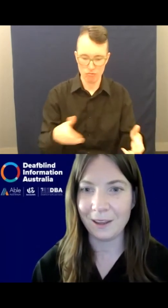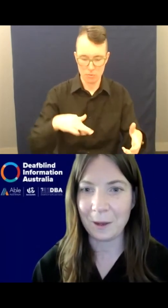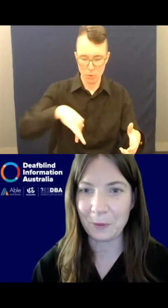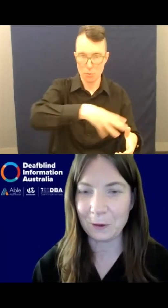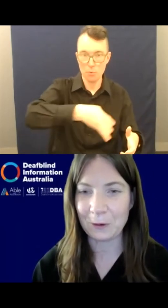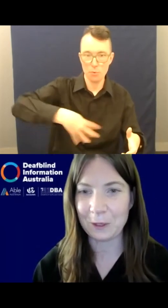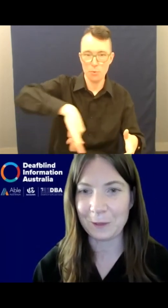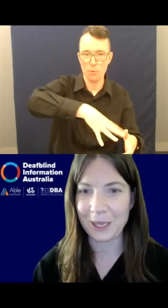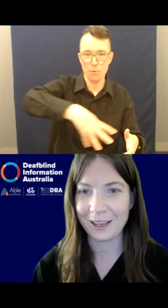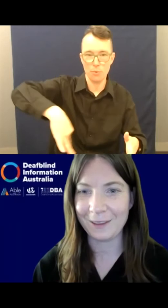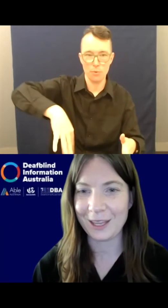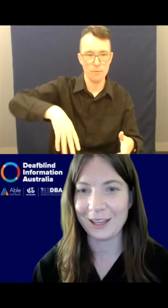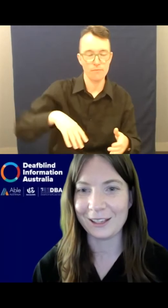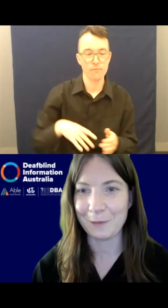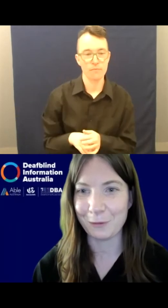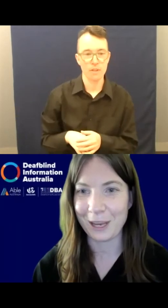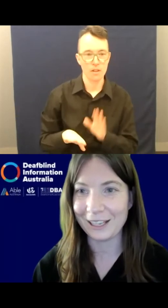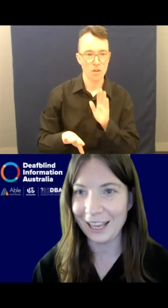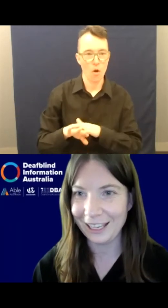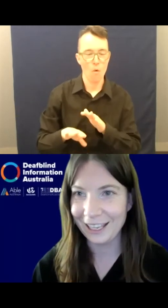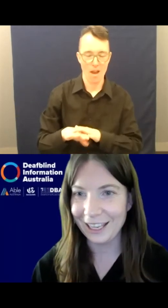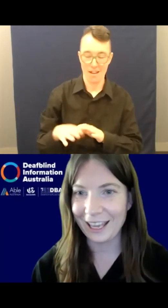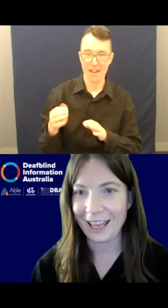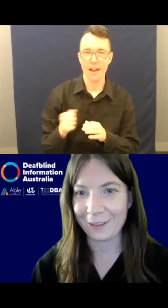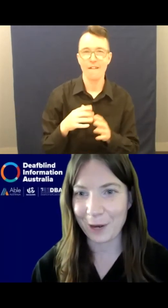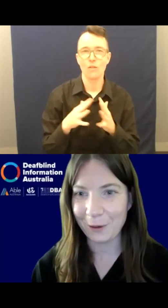board with a big big lump of wet clay and a spray bottle.